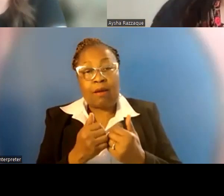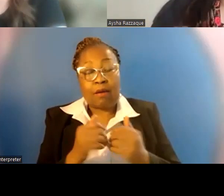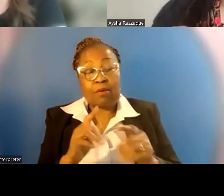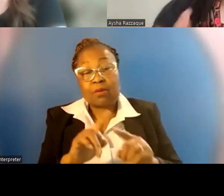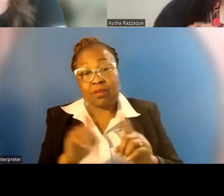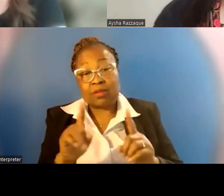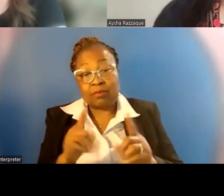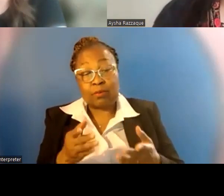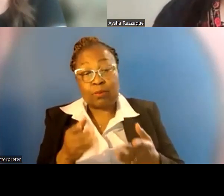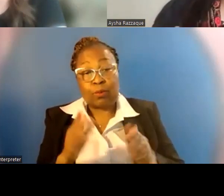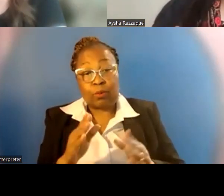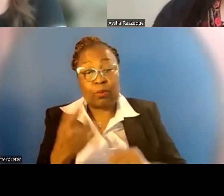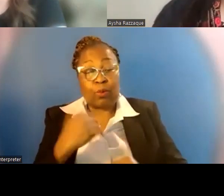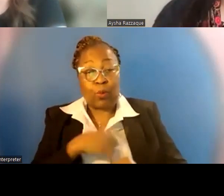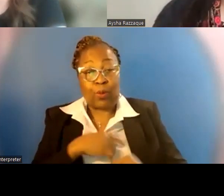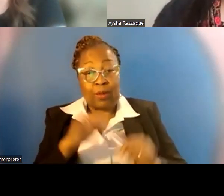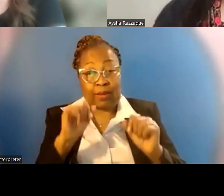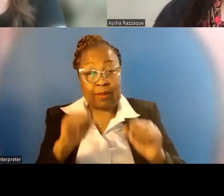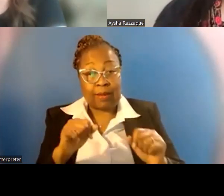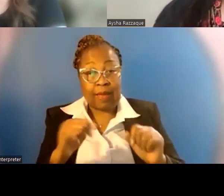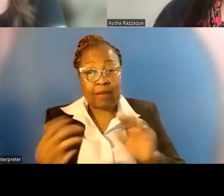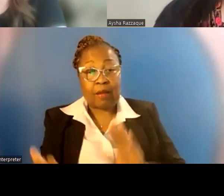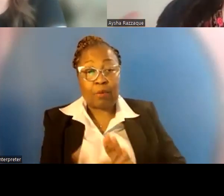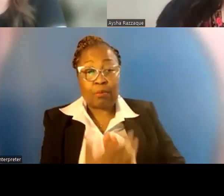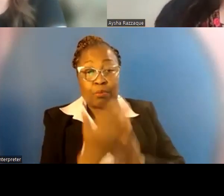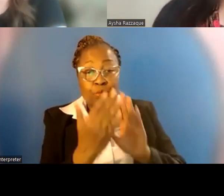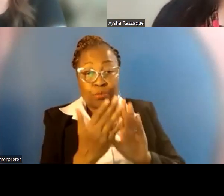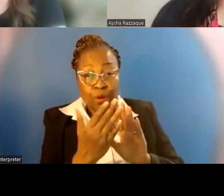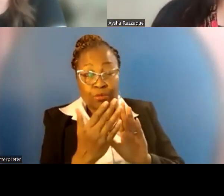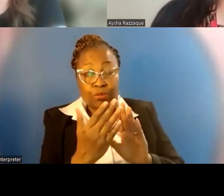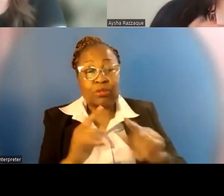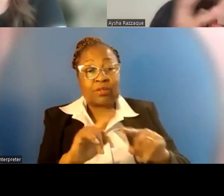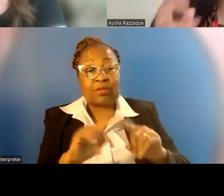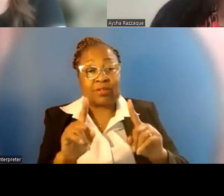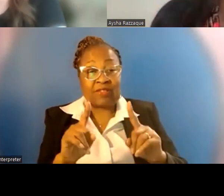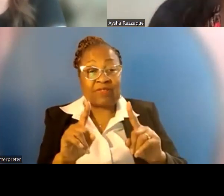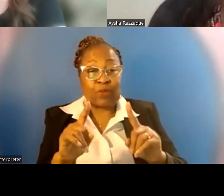that we can approach different issues within our community.